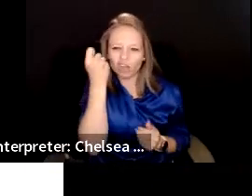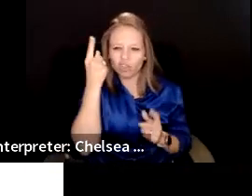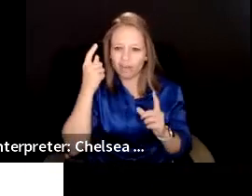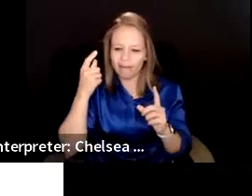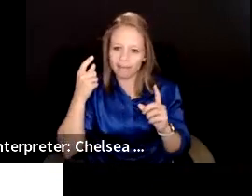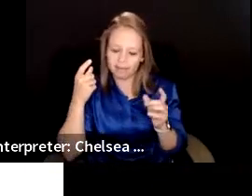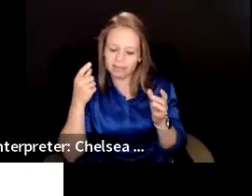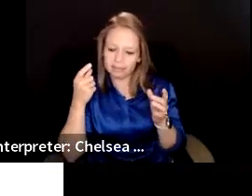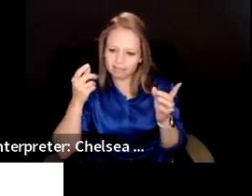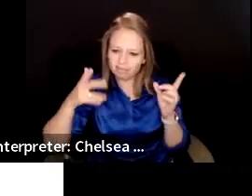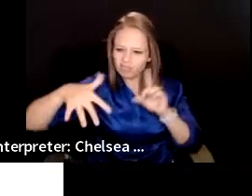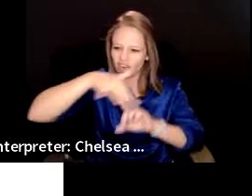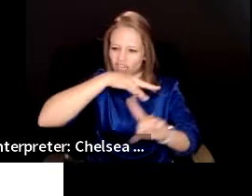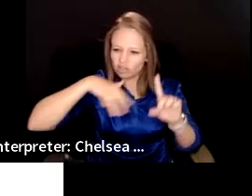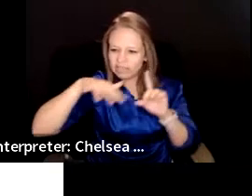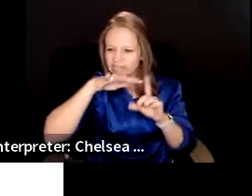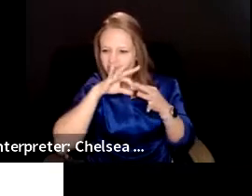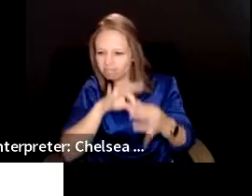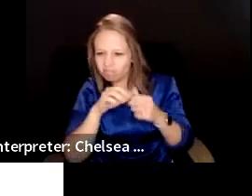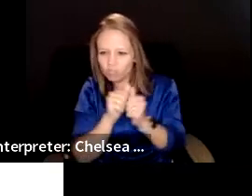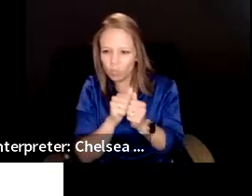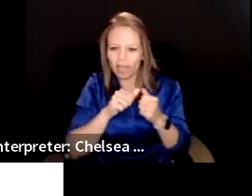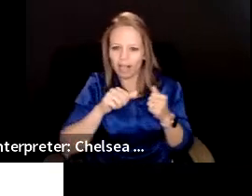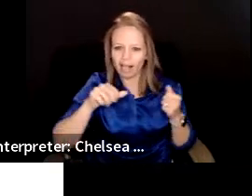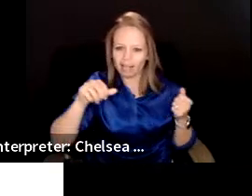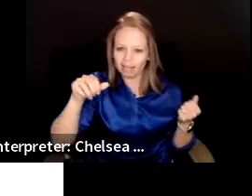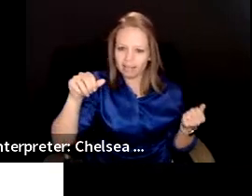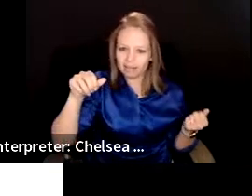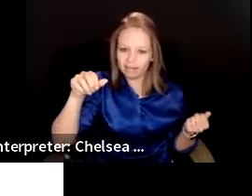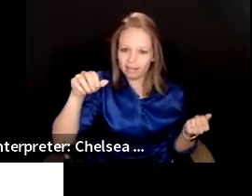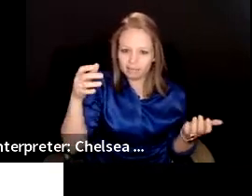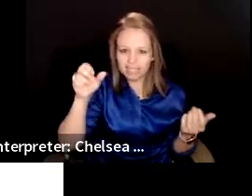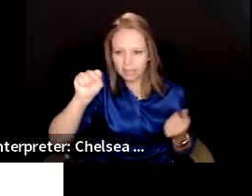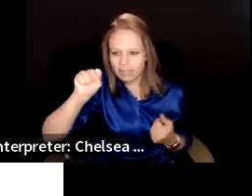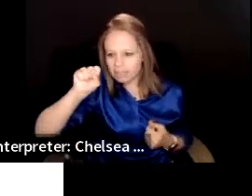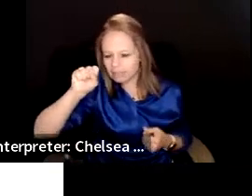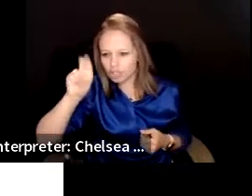with the health professional lens. To start,